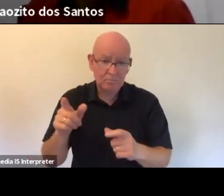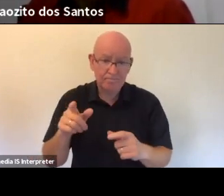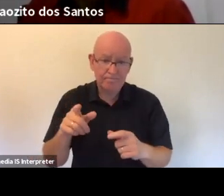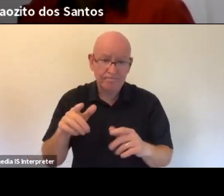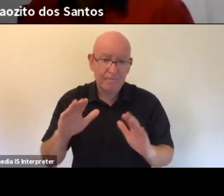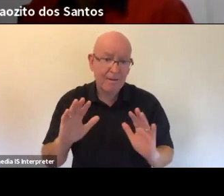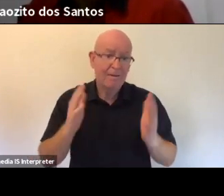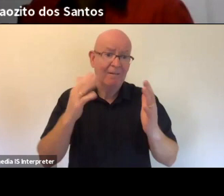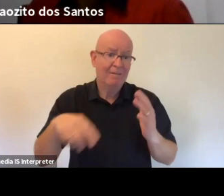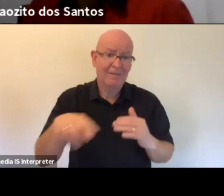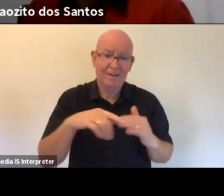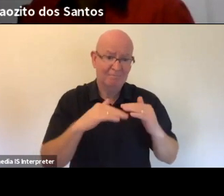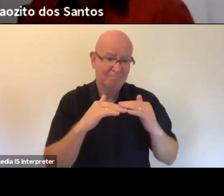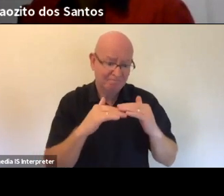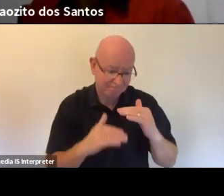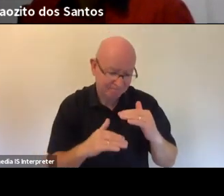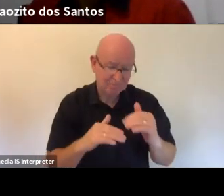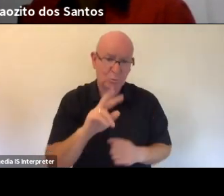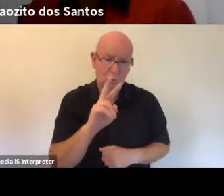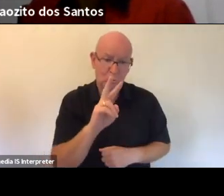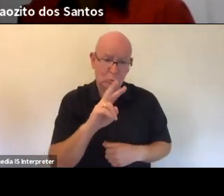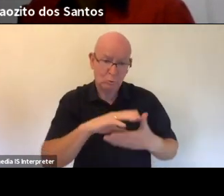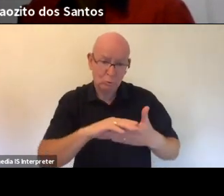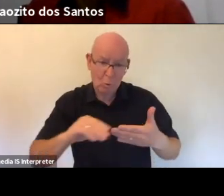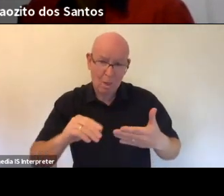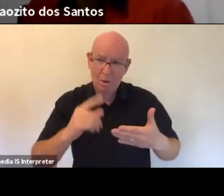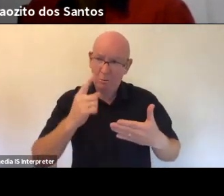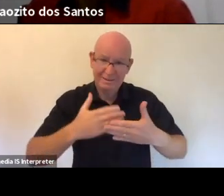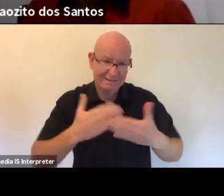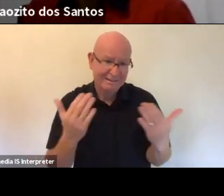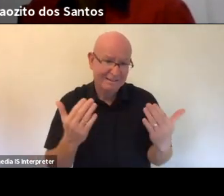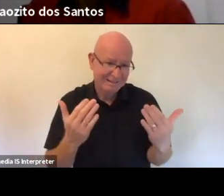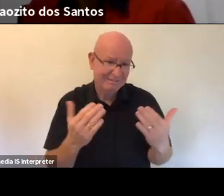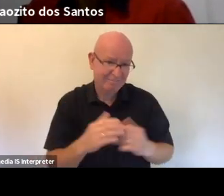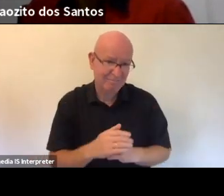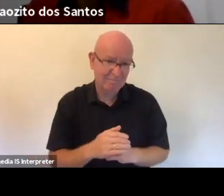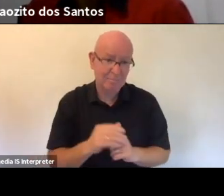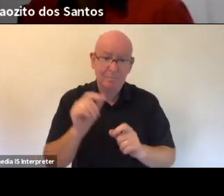transport option and opportunity of employment.